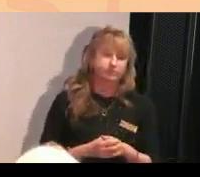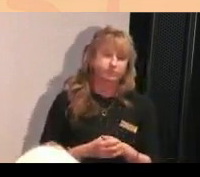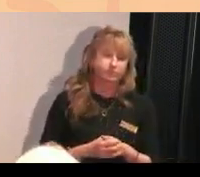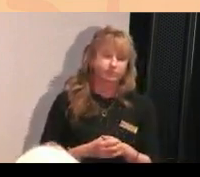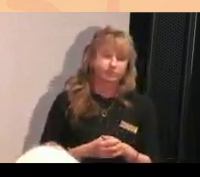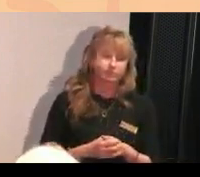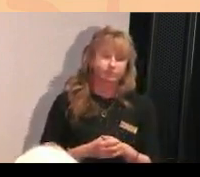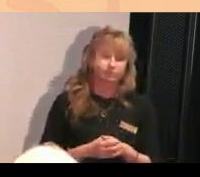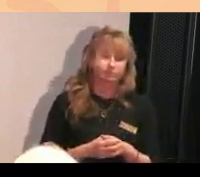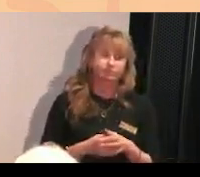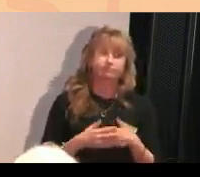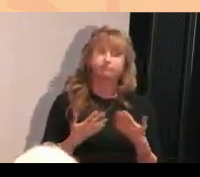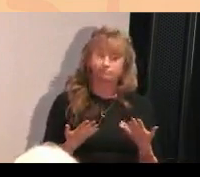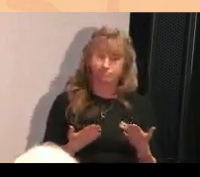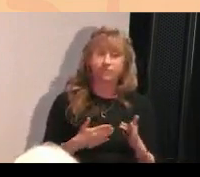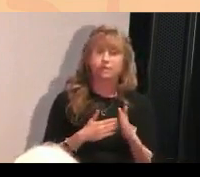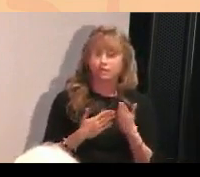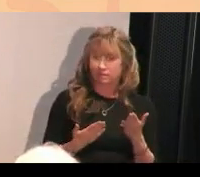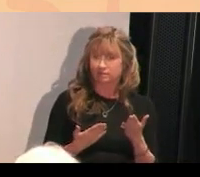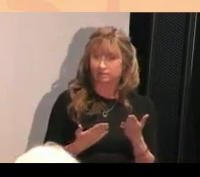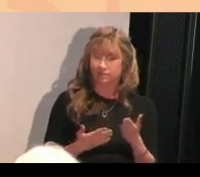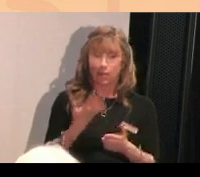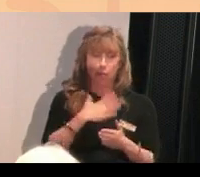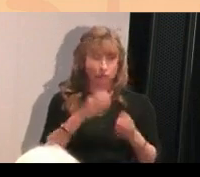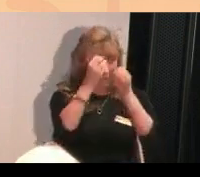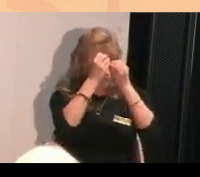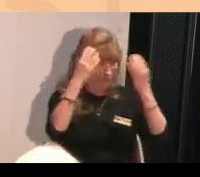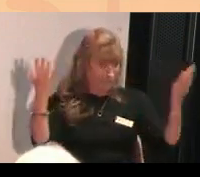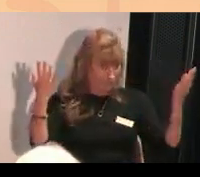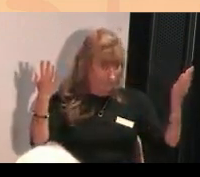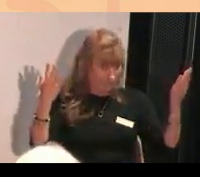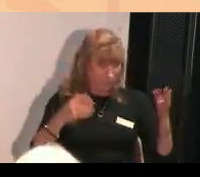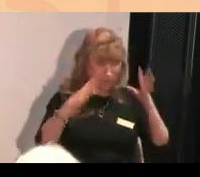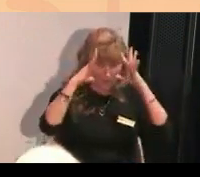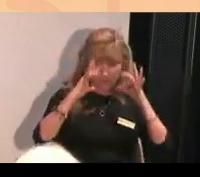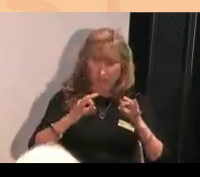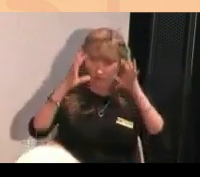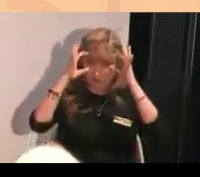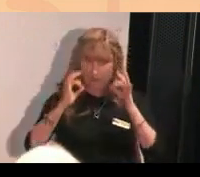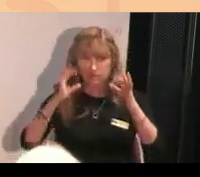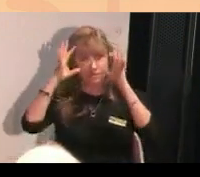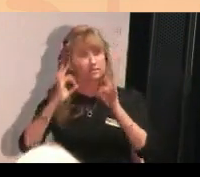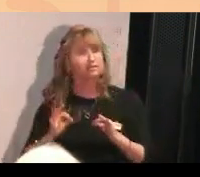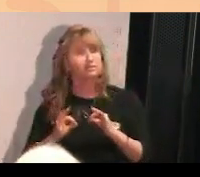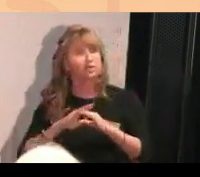and that brings me to sharing the findings of the NIACA consultation the council LED